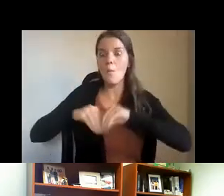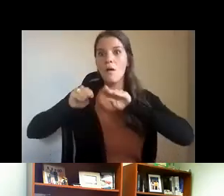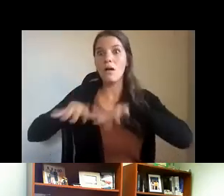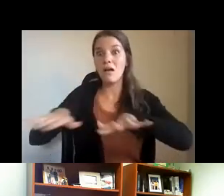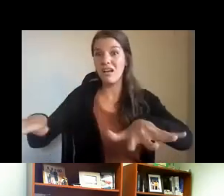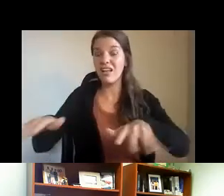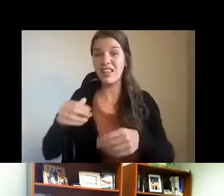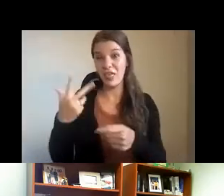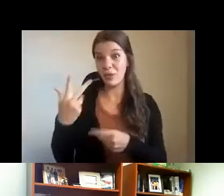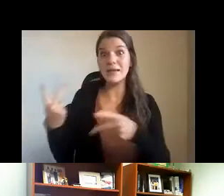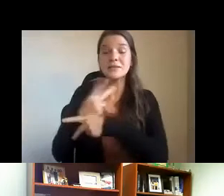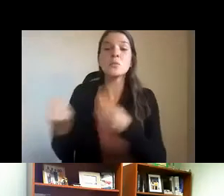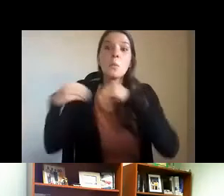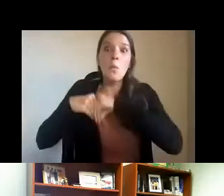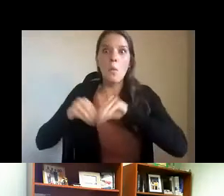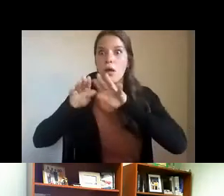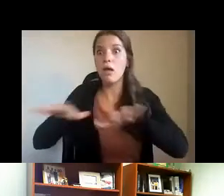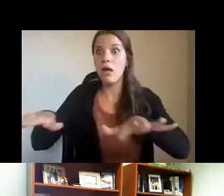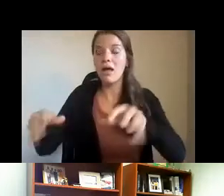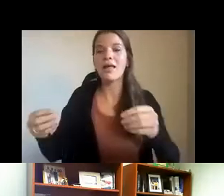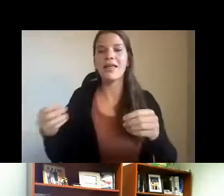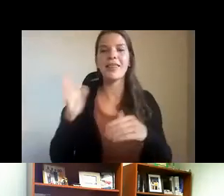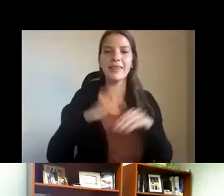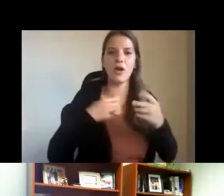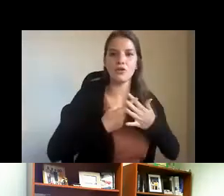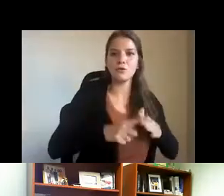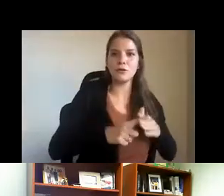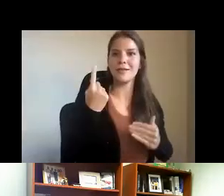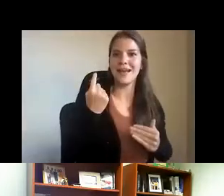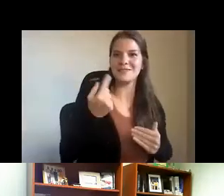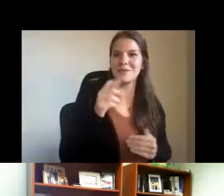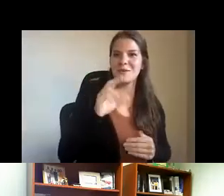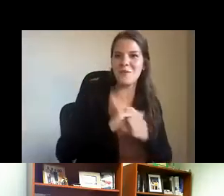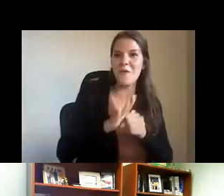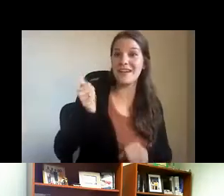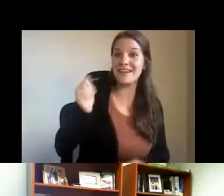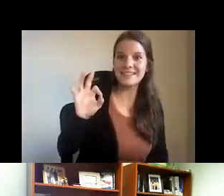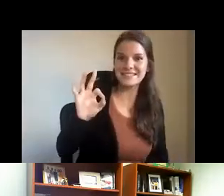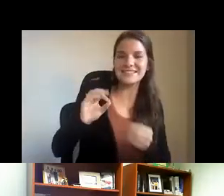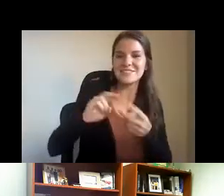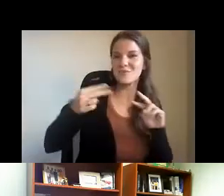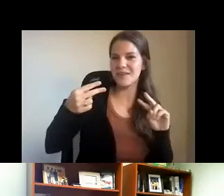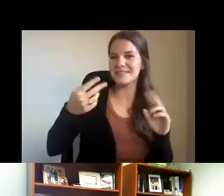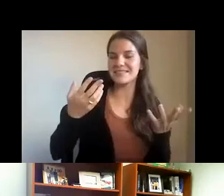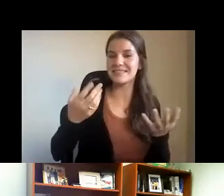as infectious as the original strain. It's also no longer just a pandemic that's affecting